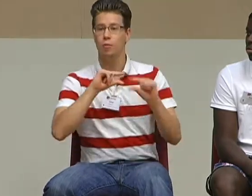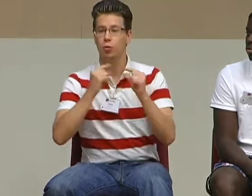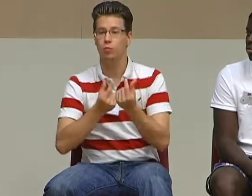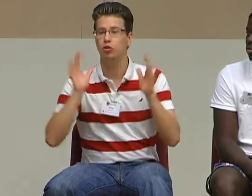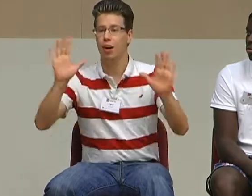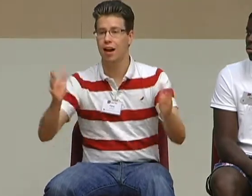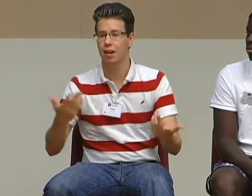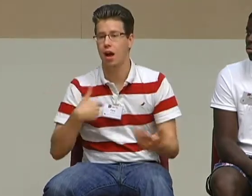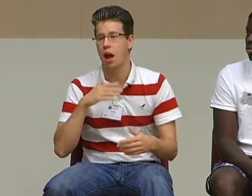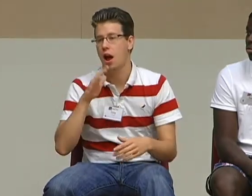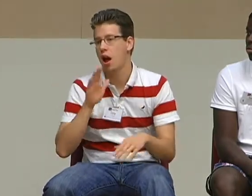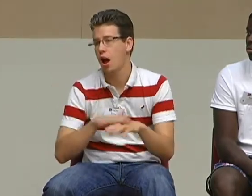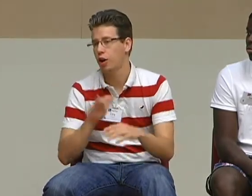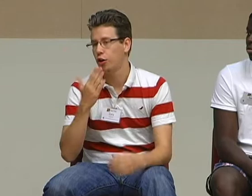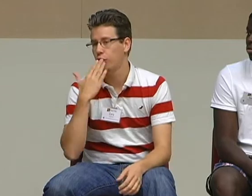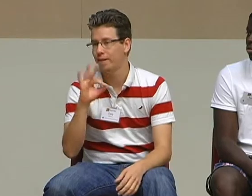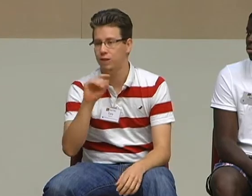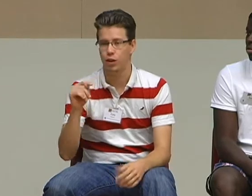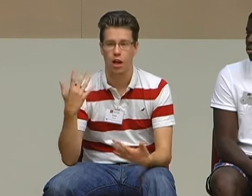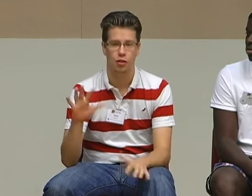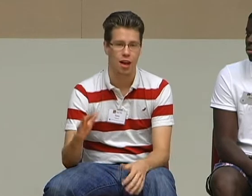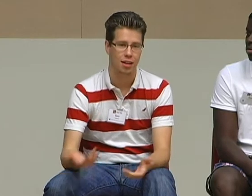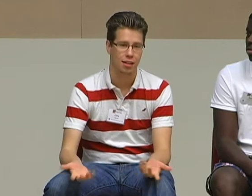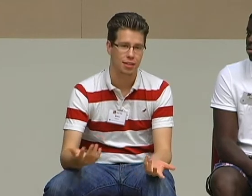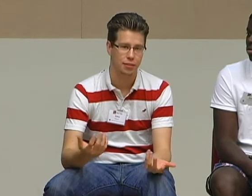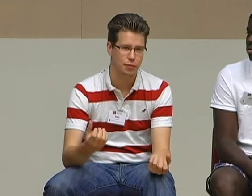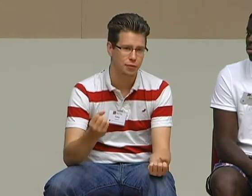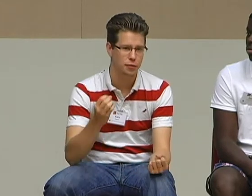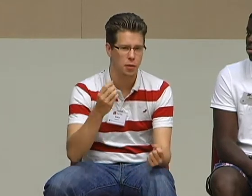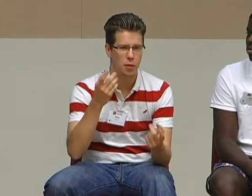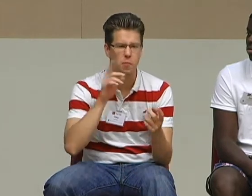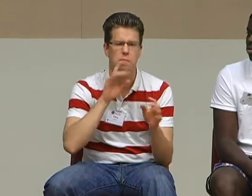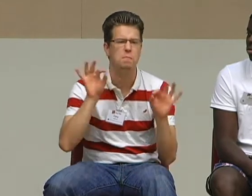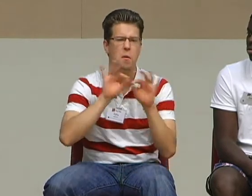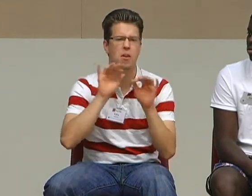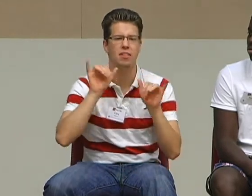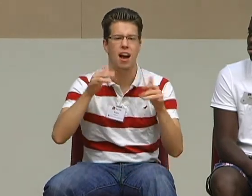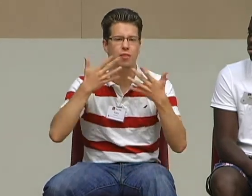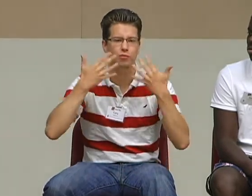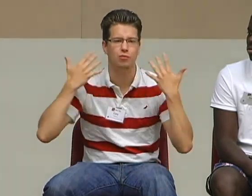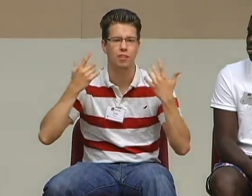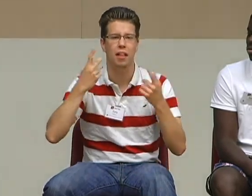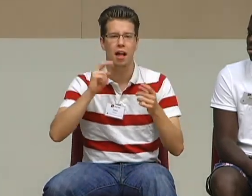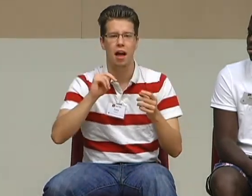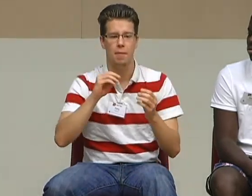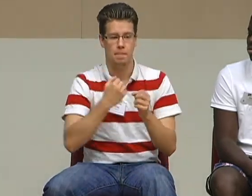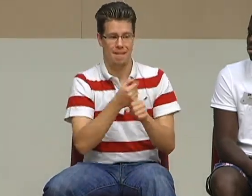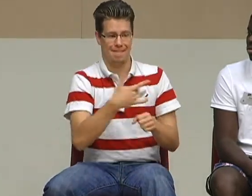students so that I am on good footing already and it’s important to be friendly and make